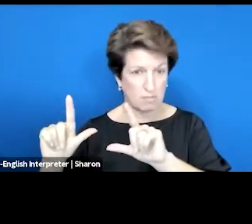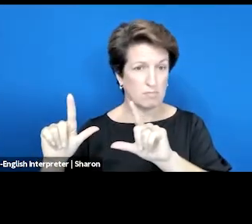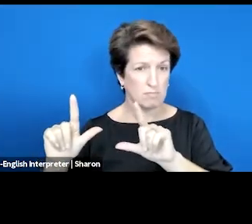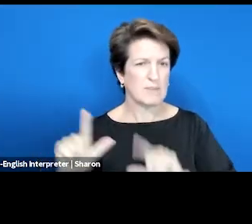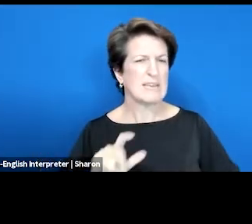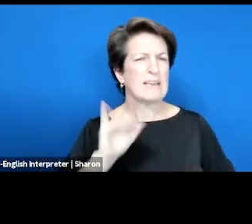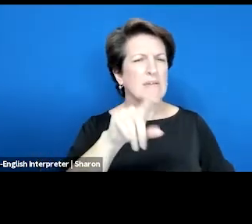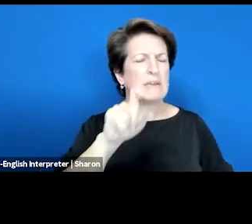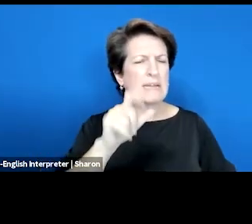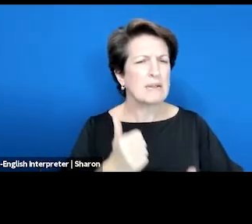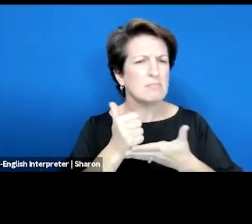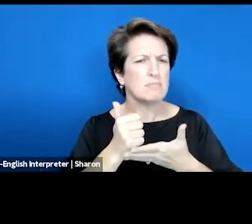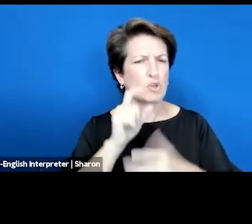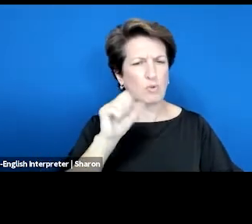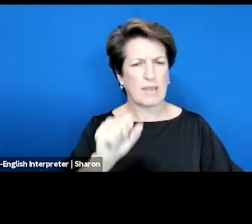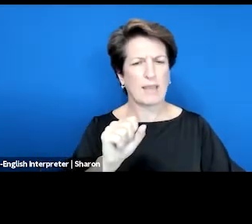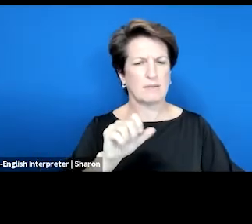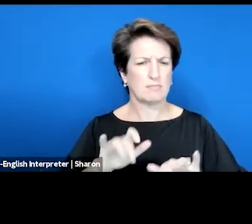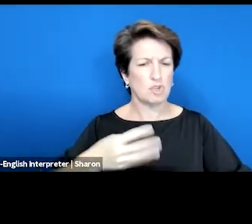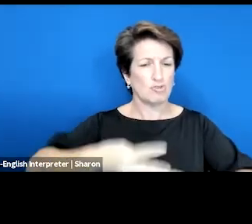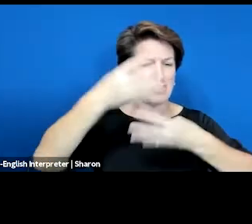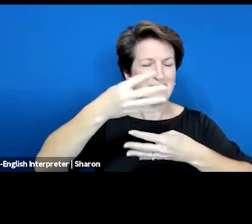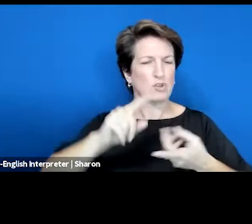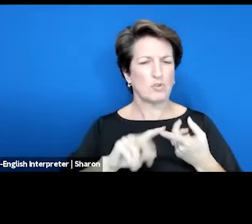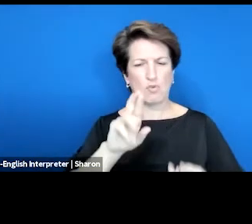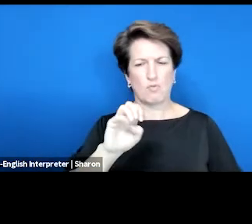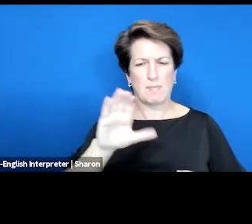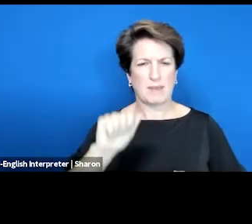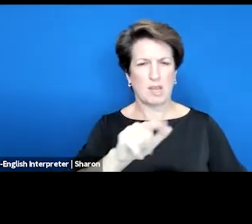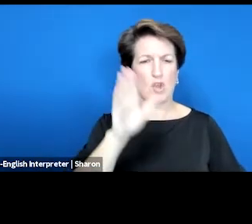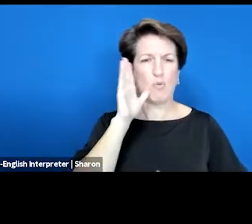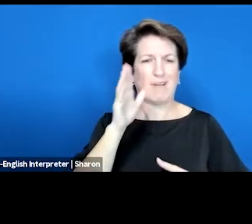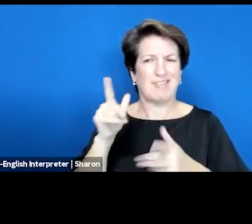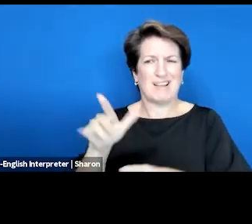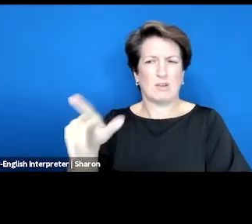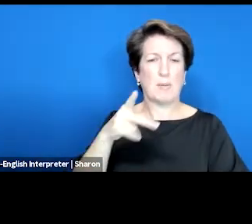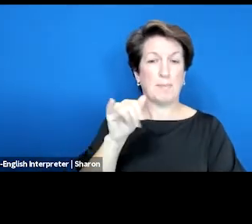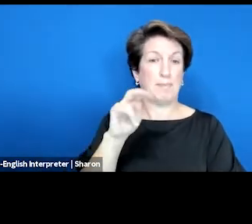not here today, and this is an opportunity to expand the